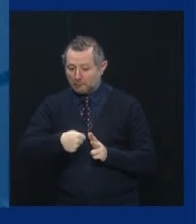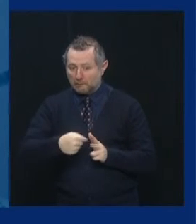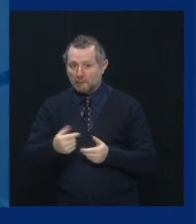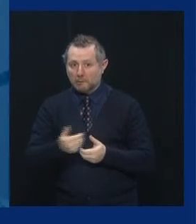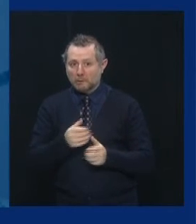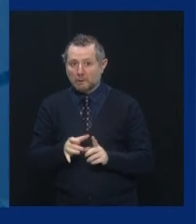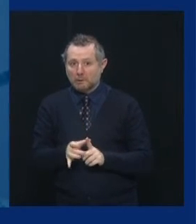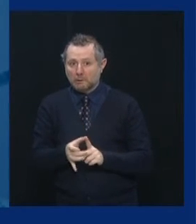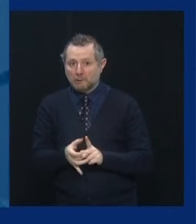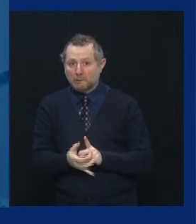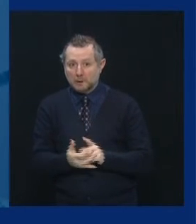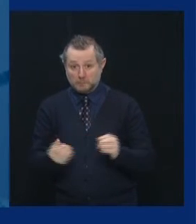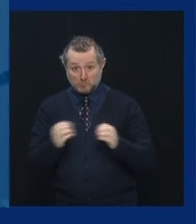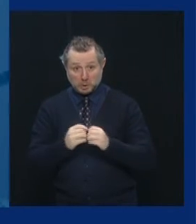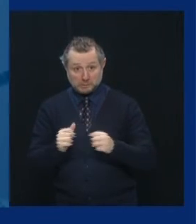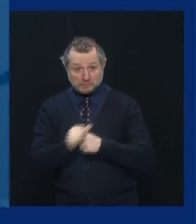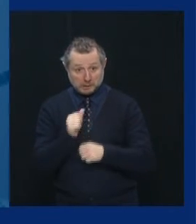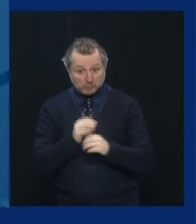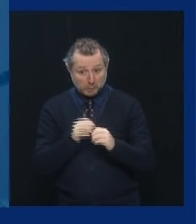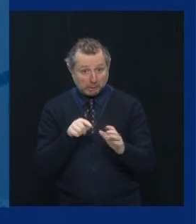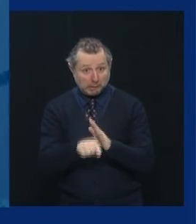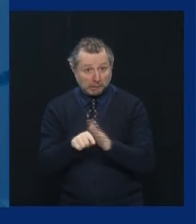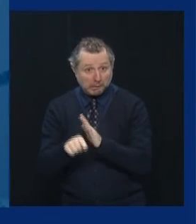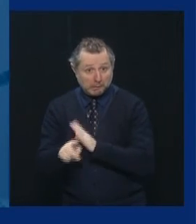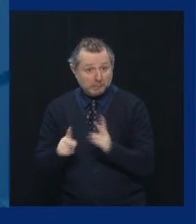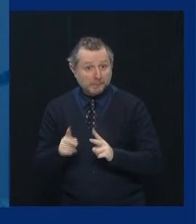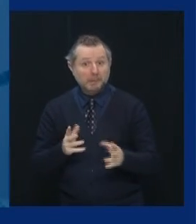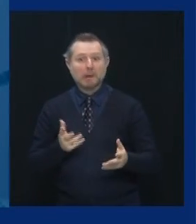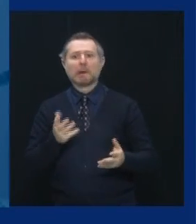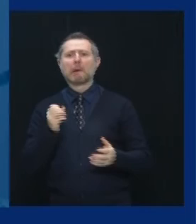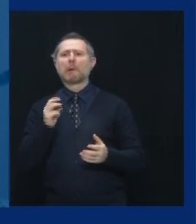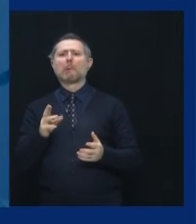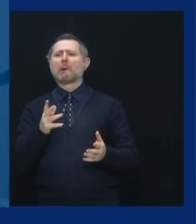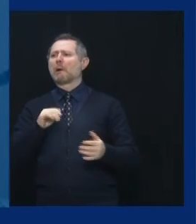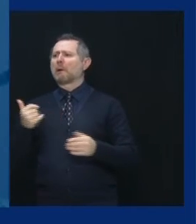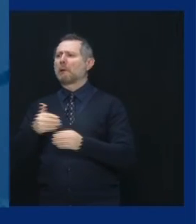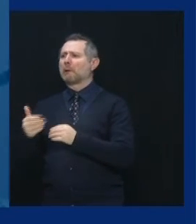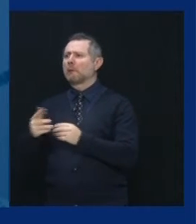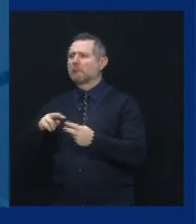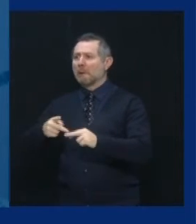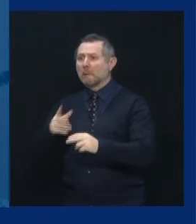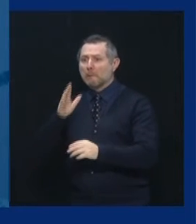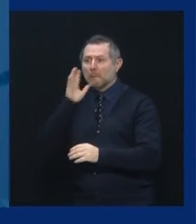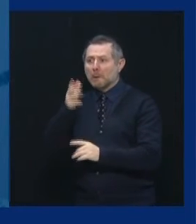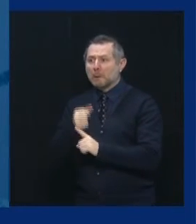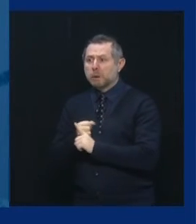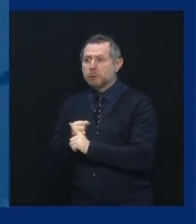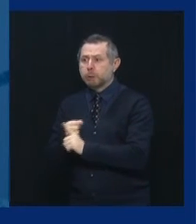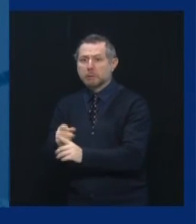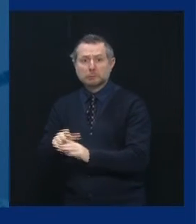IS THE NEXT MUTATION GOING TO BE MORE LETHAL, WILL IT KILL MORE